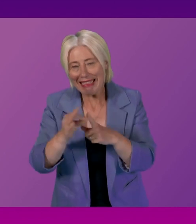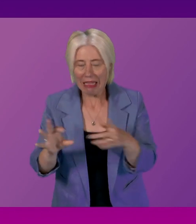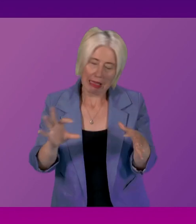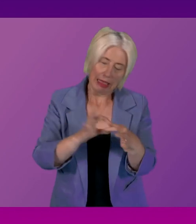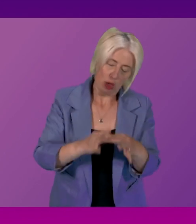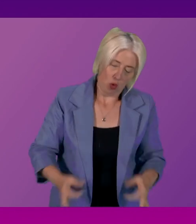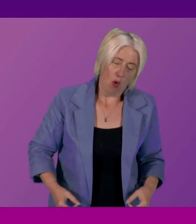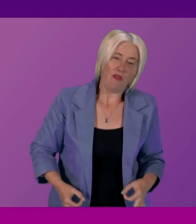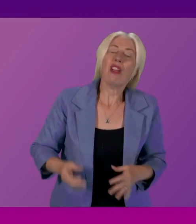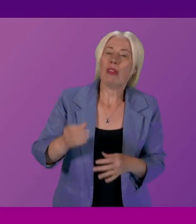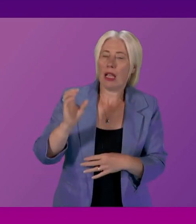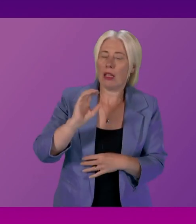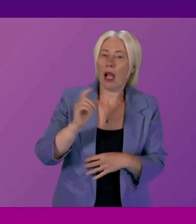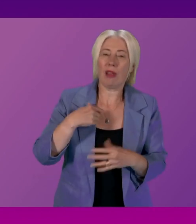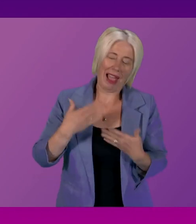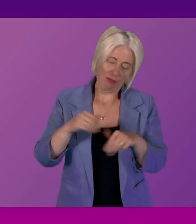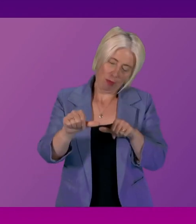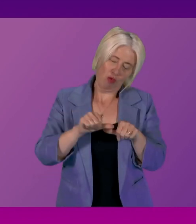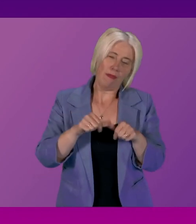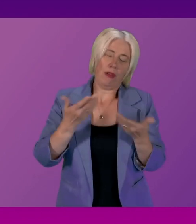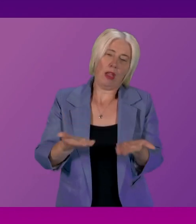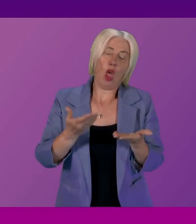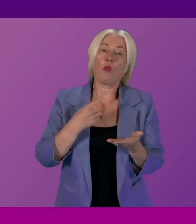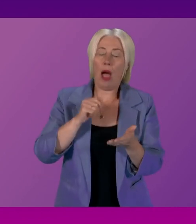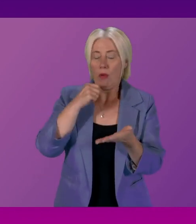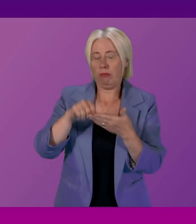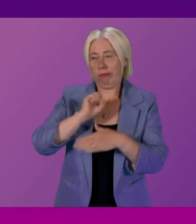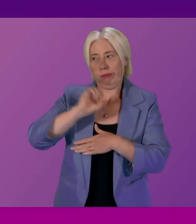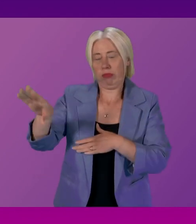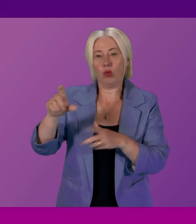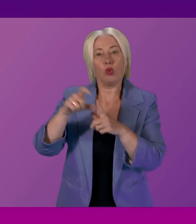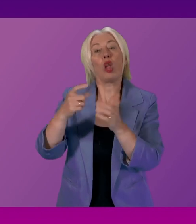cancer but, in the interests of brevity, I will write to Douglas Ross with that further detail.